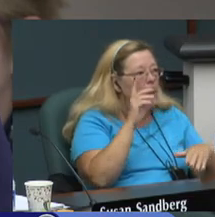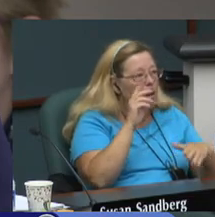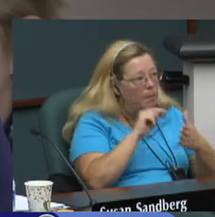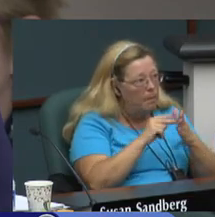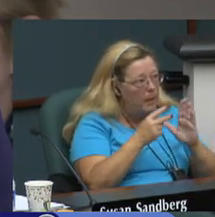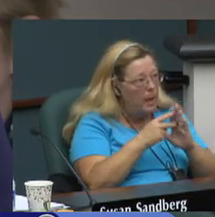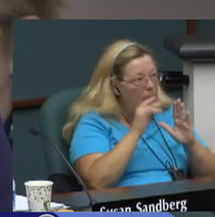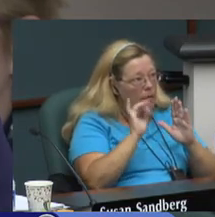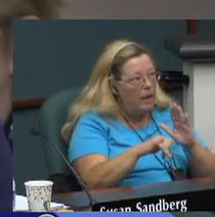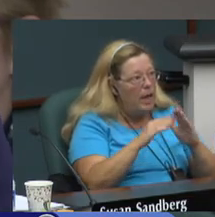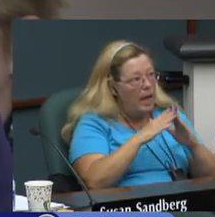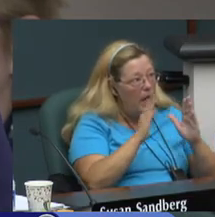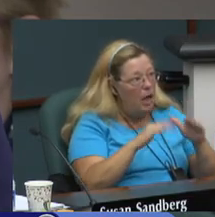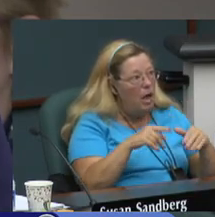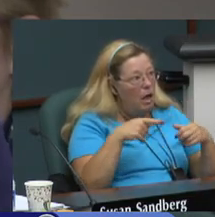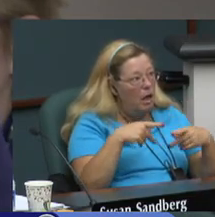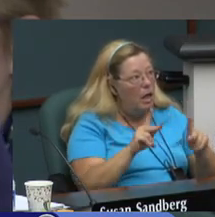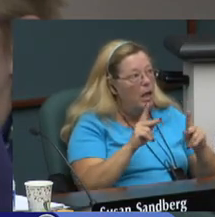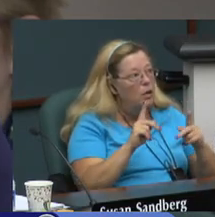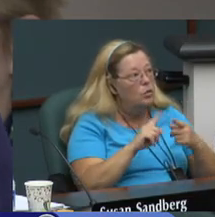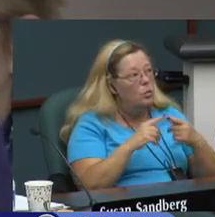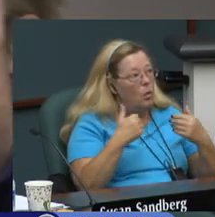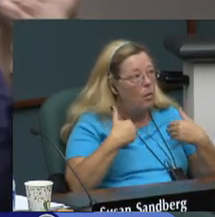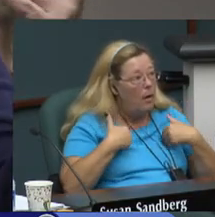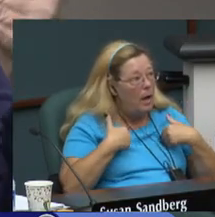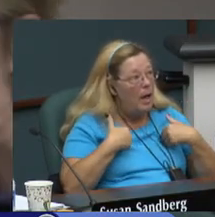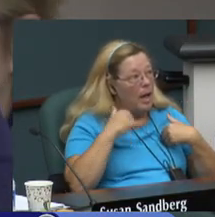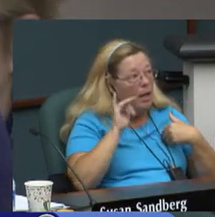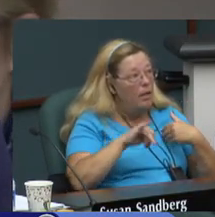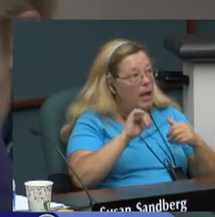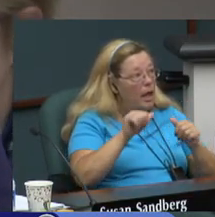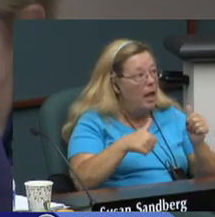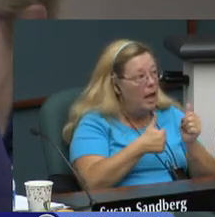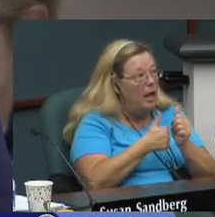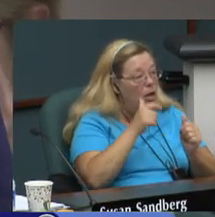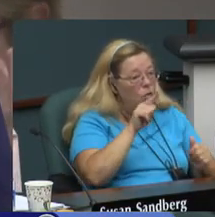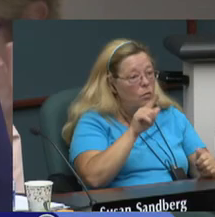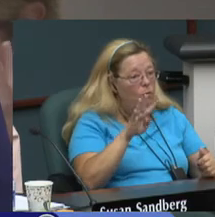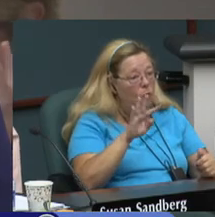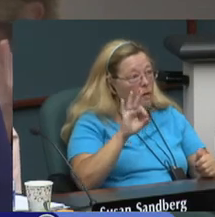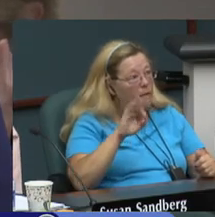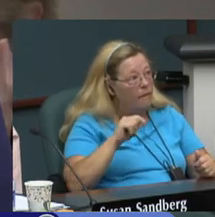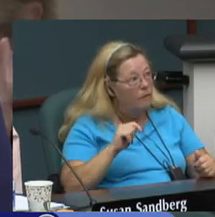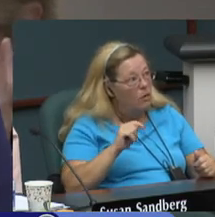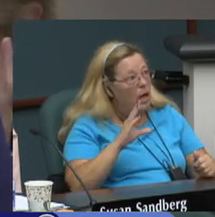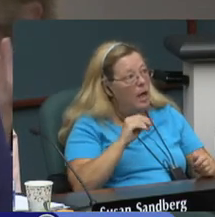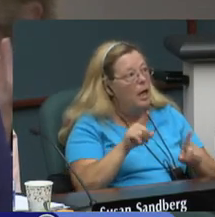that house would be allowed to have that extra 24 feet and I'm also asking that